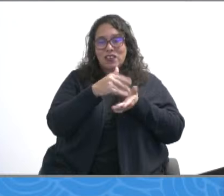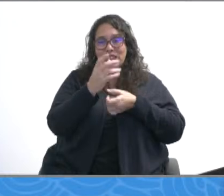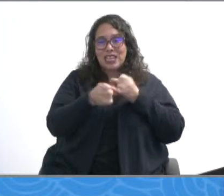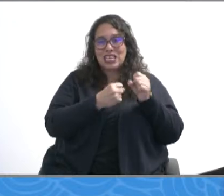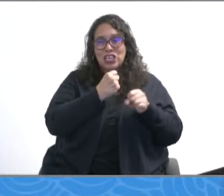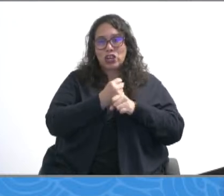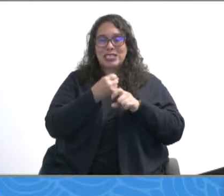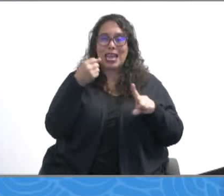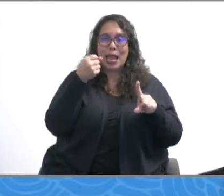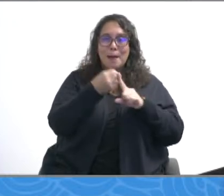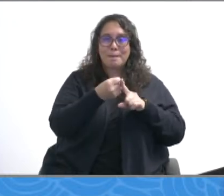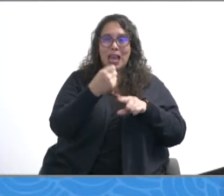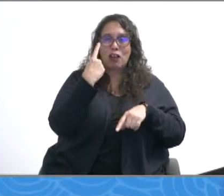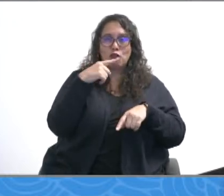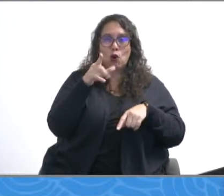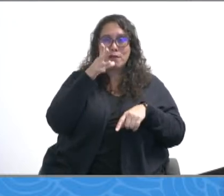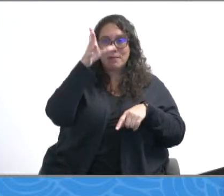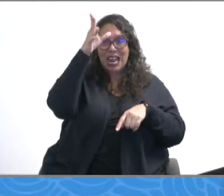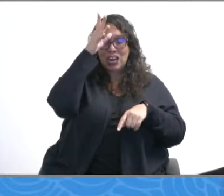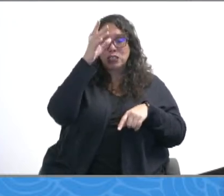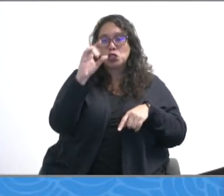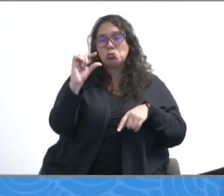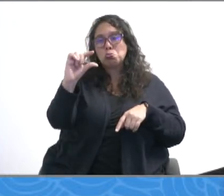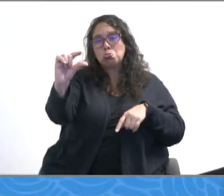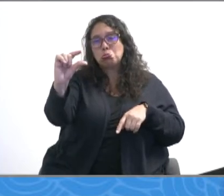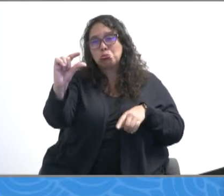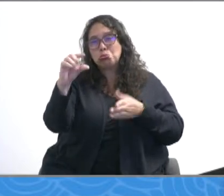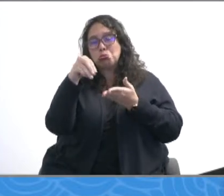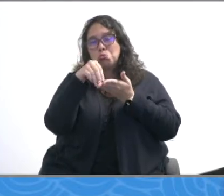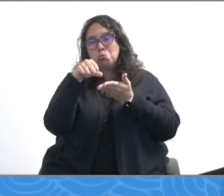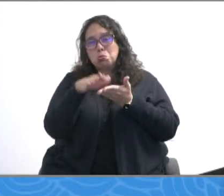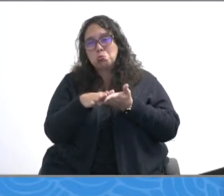So there's a small piece of the document that provides a little bit of information